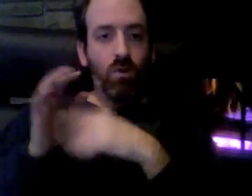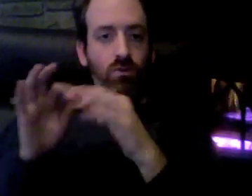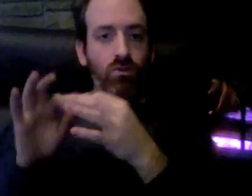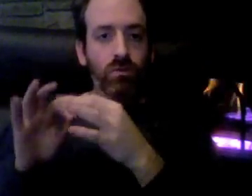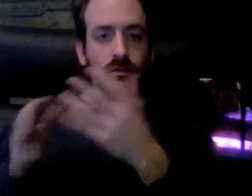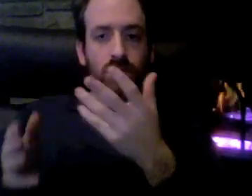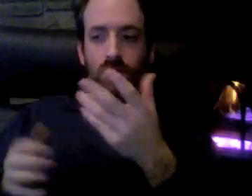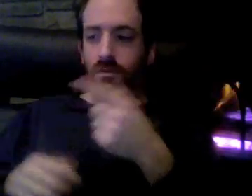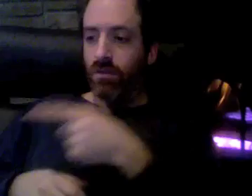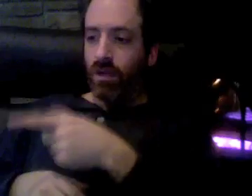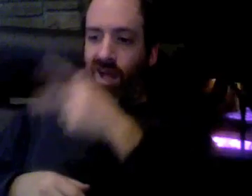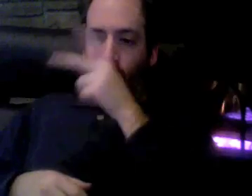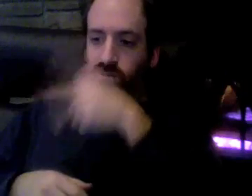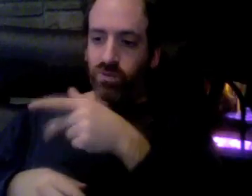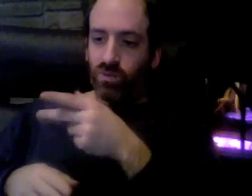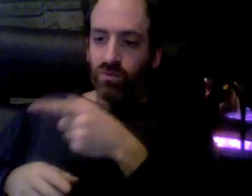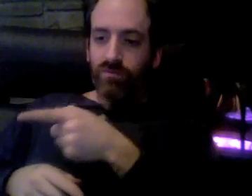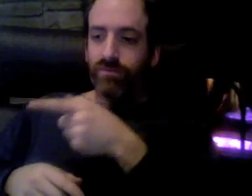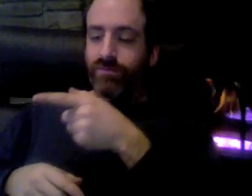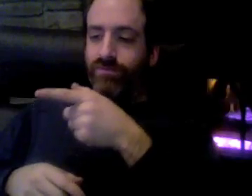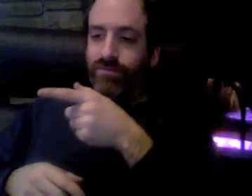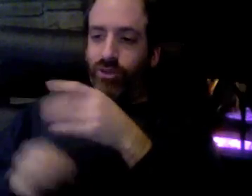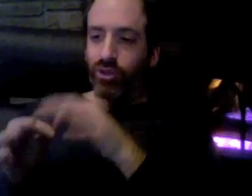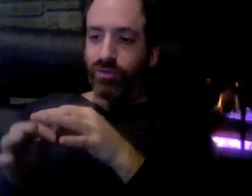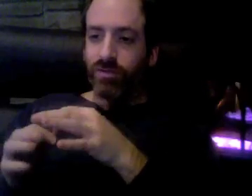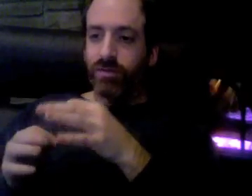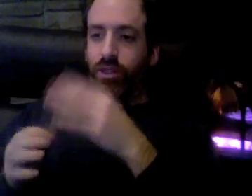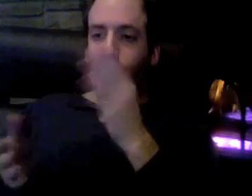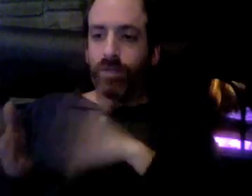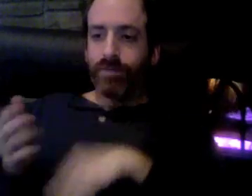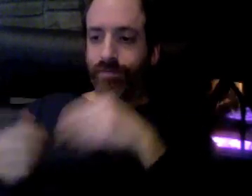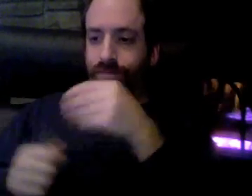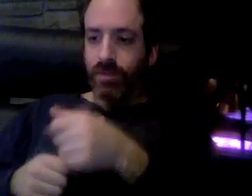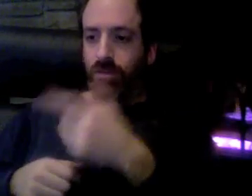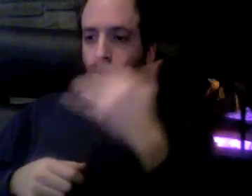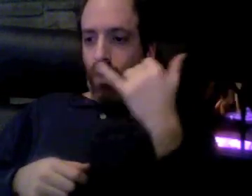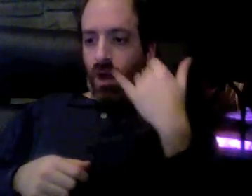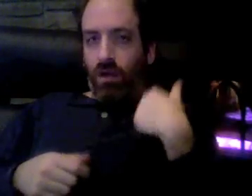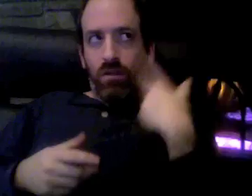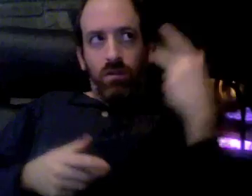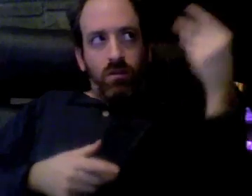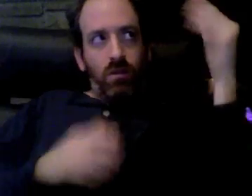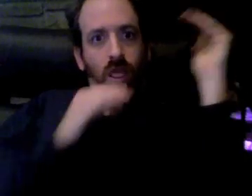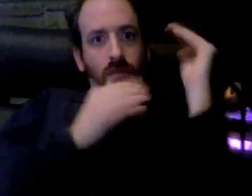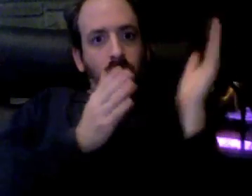Because they (VRS providers) cannot afford better interpreters due to limited funding from FCC.